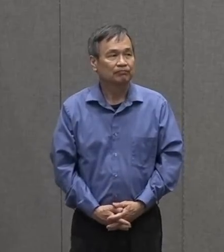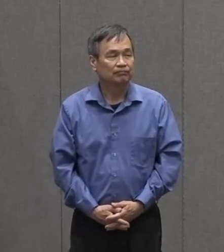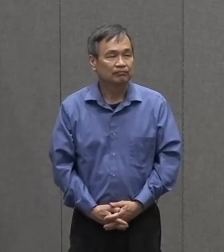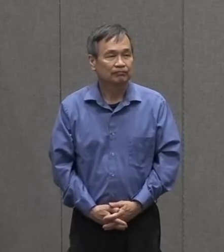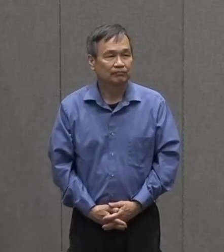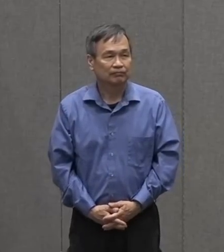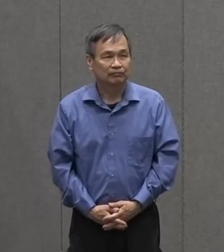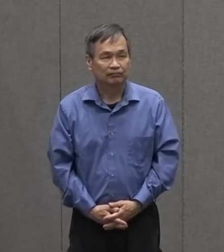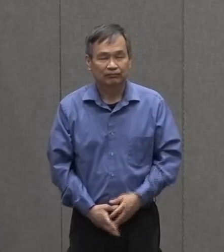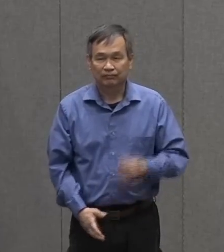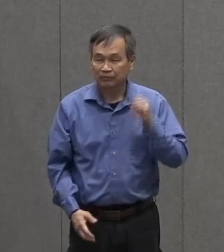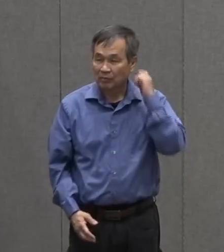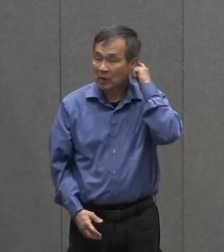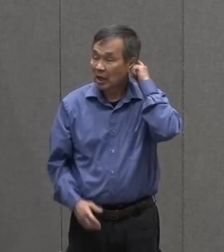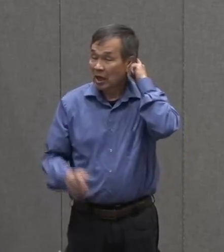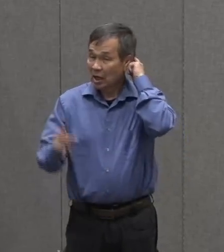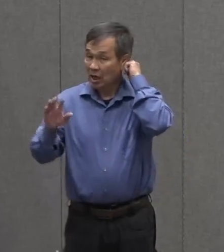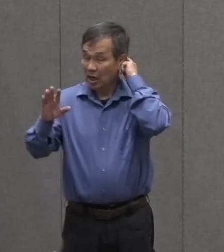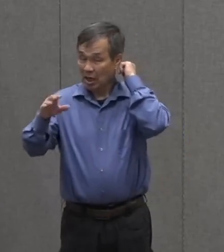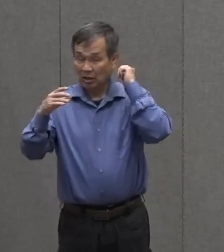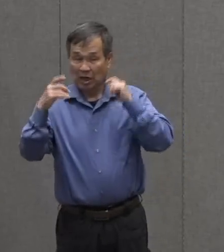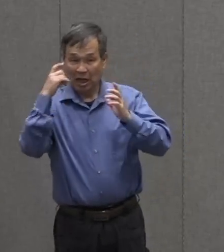Well I noticed because we were talking about